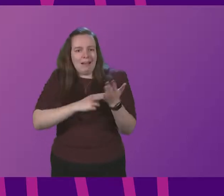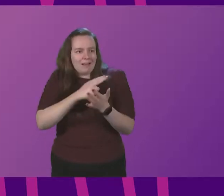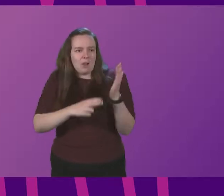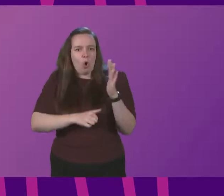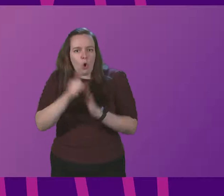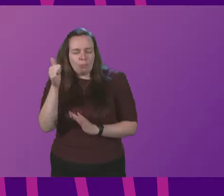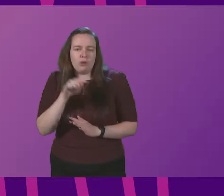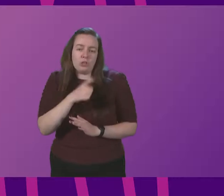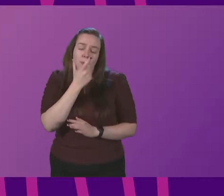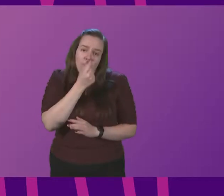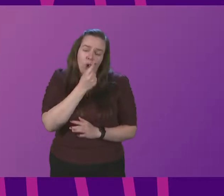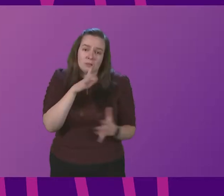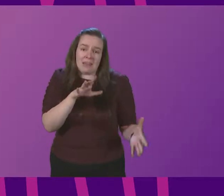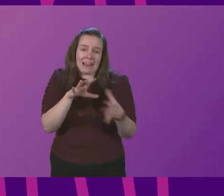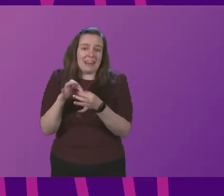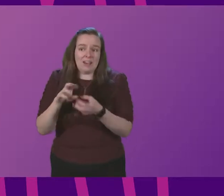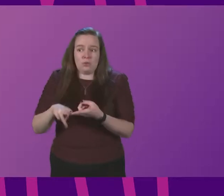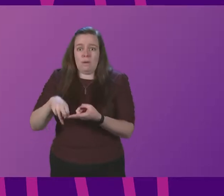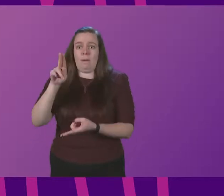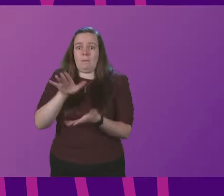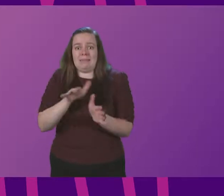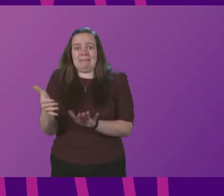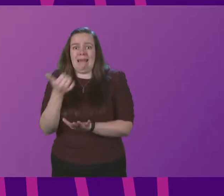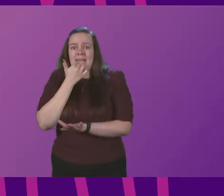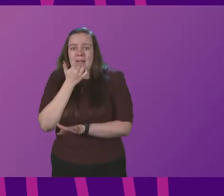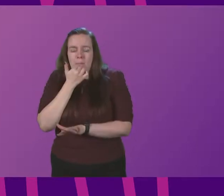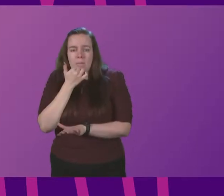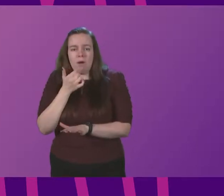contributed to that higher-than-normal death toll among the population?